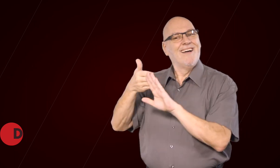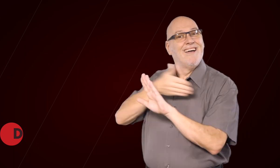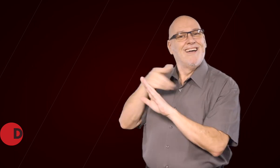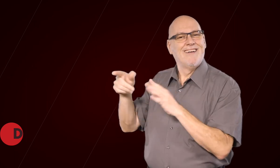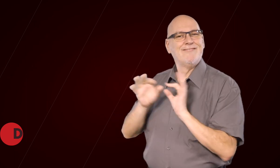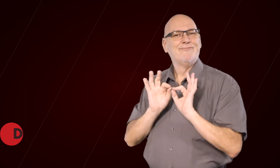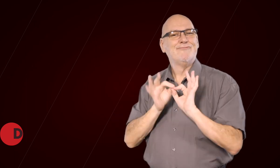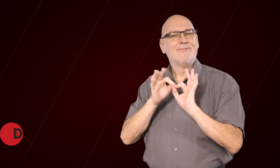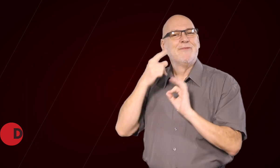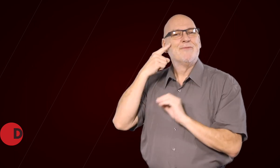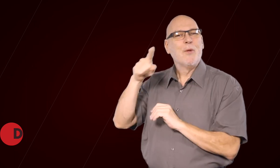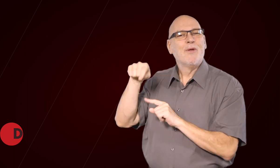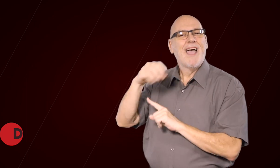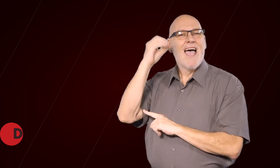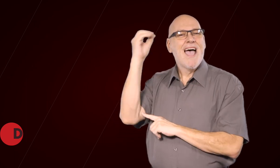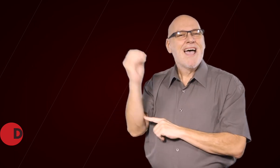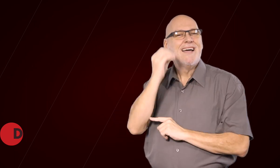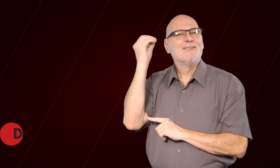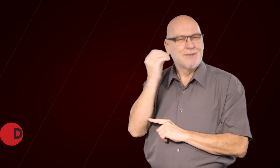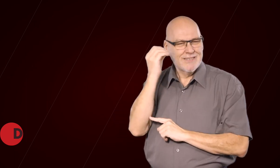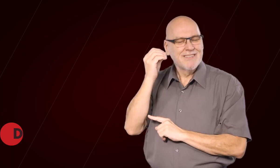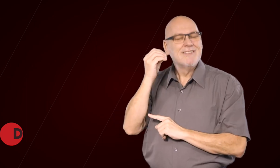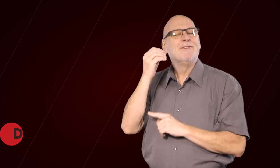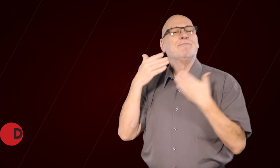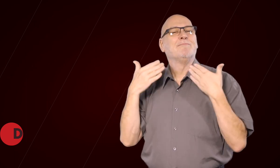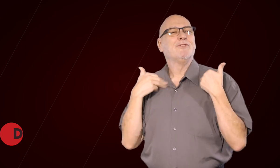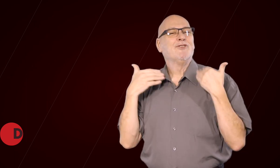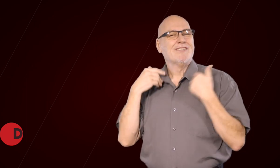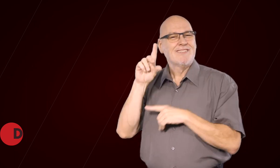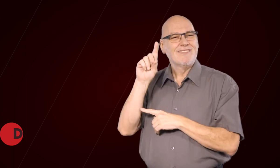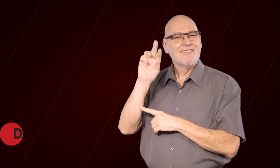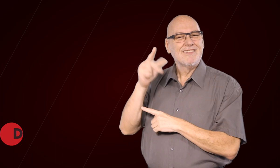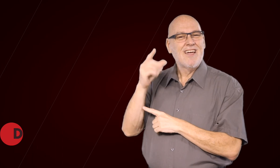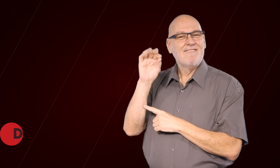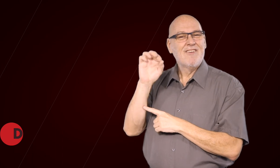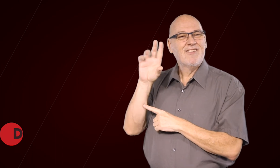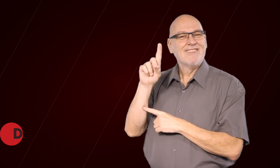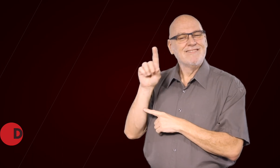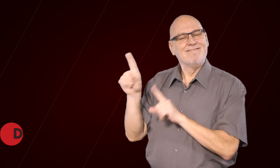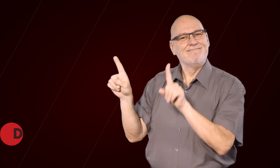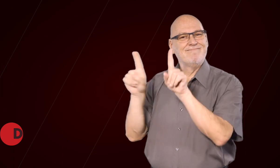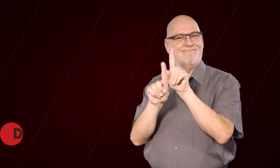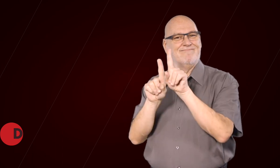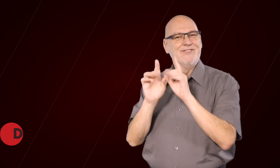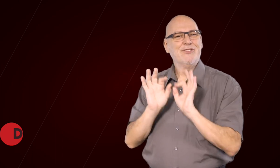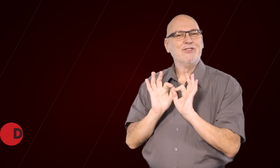sensation in the Deaf community after he served as Ontario Premier